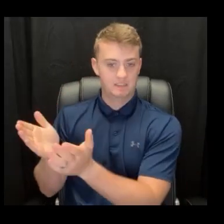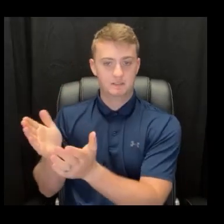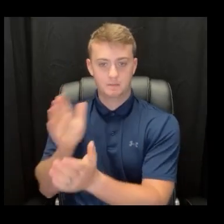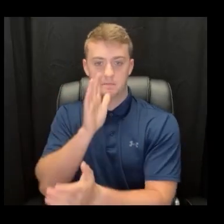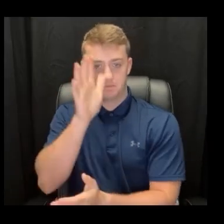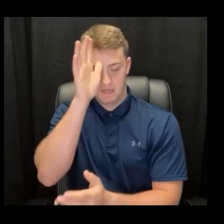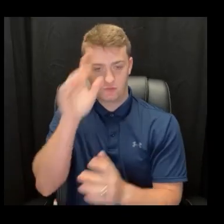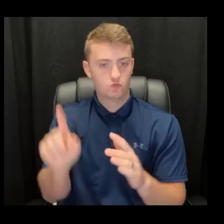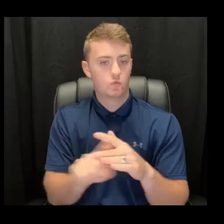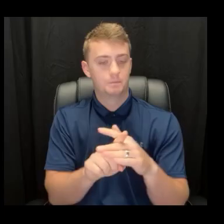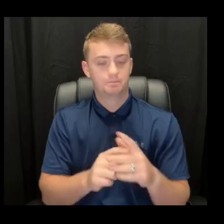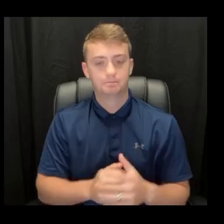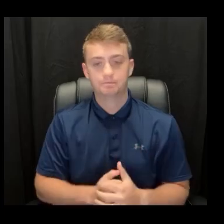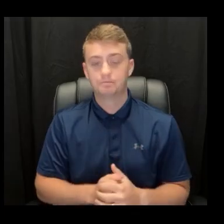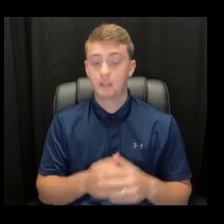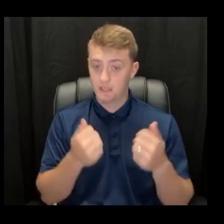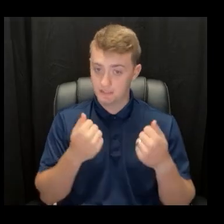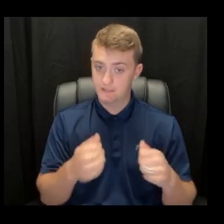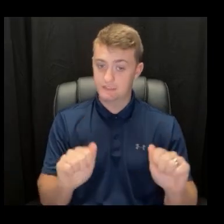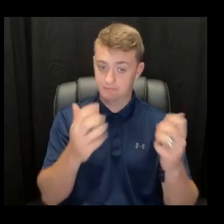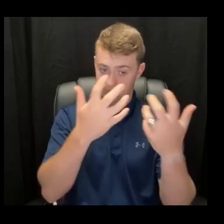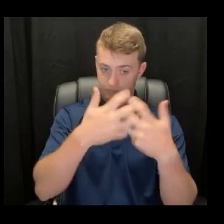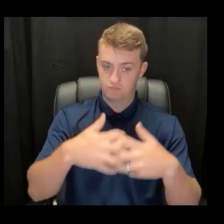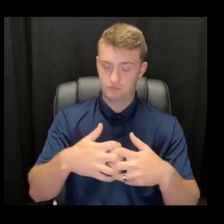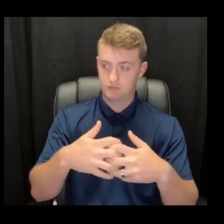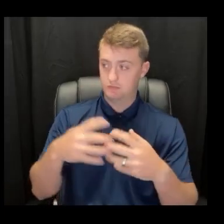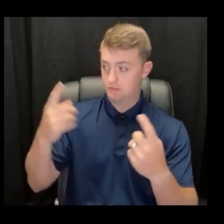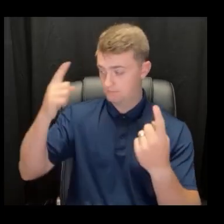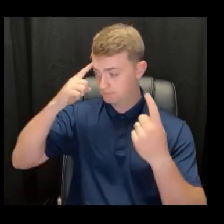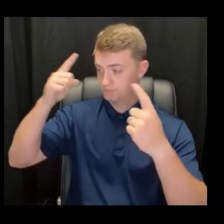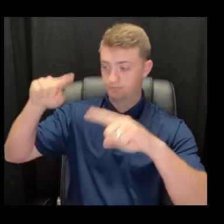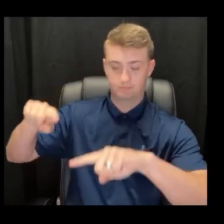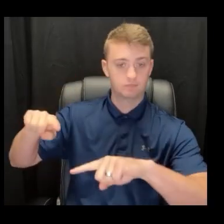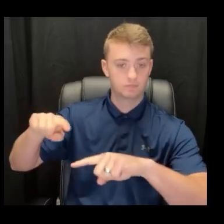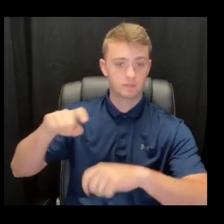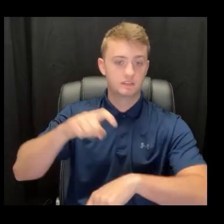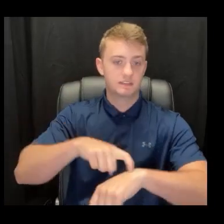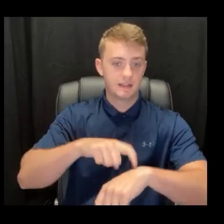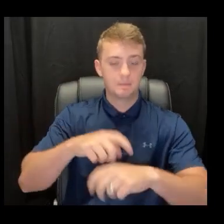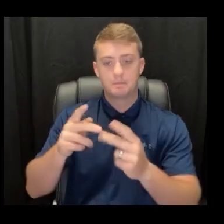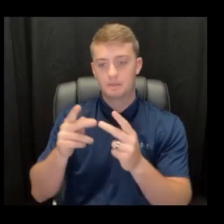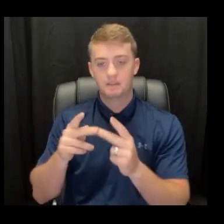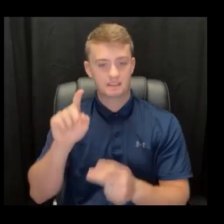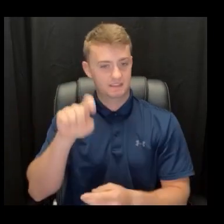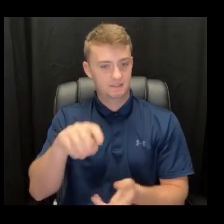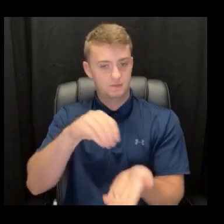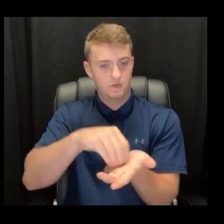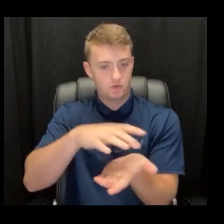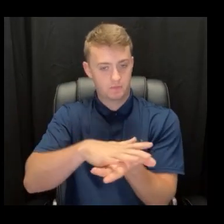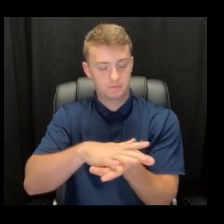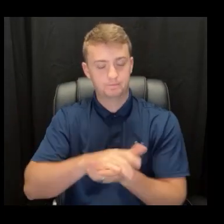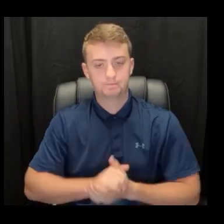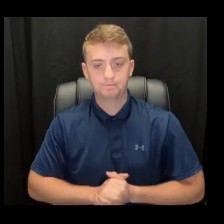attend. Attempts to arrange mutually agreed upon time and place should be documented. This would